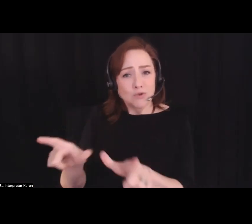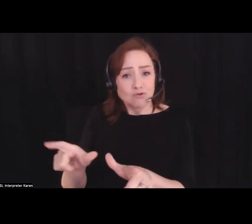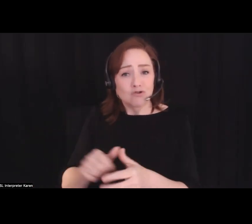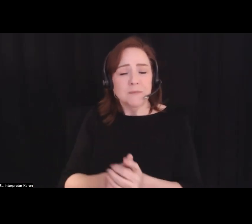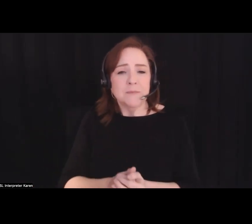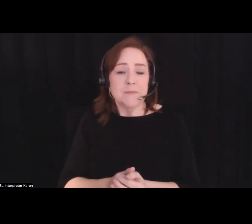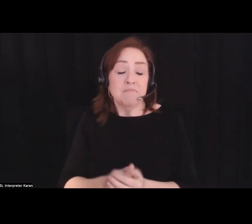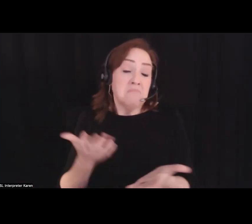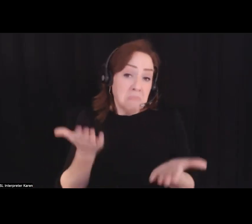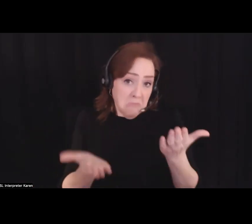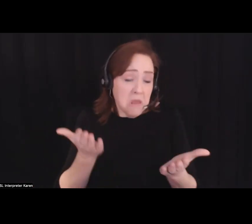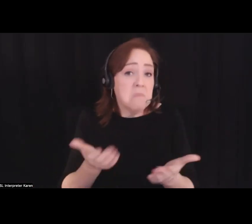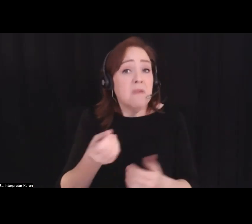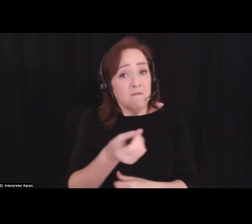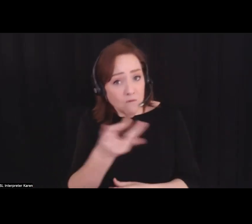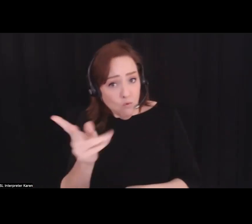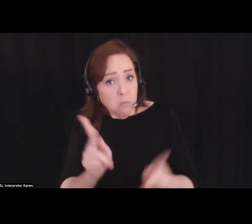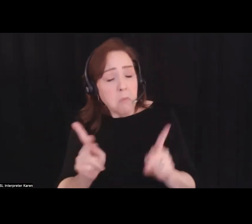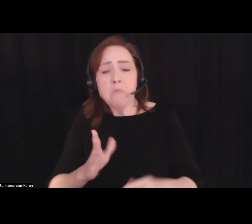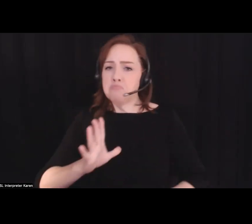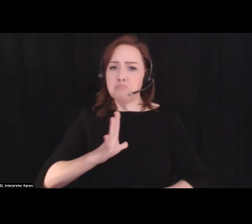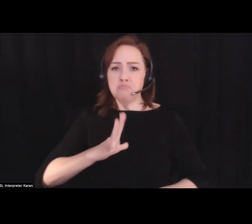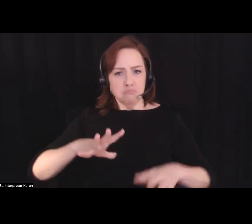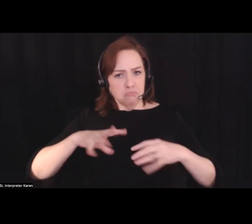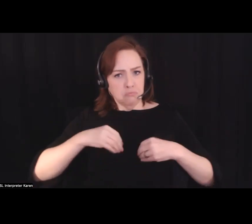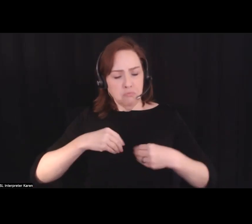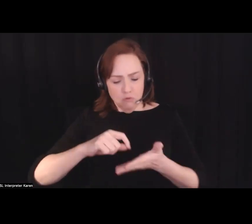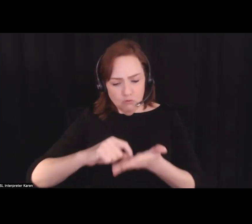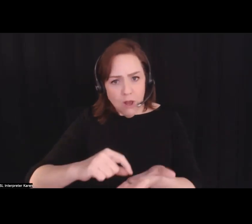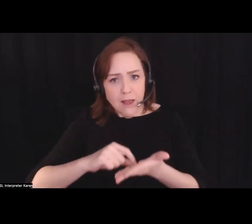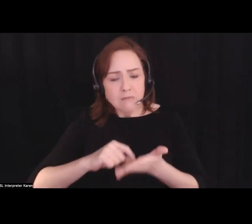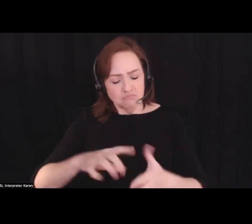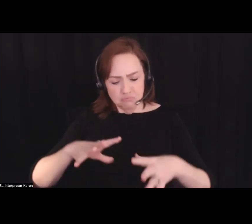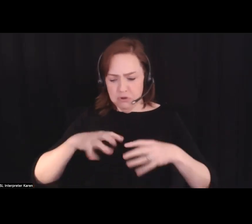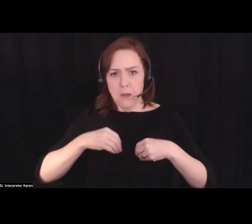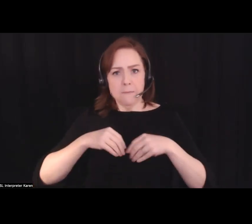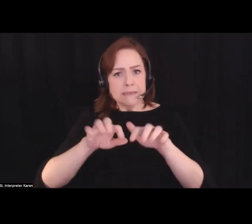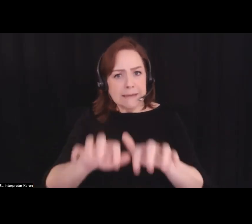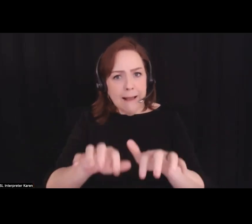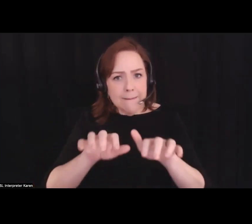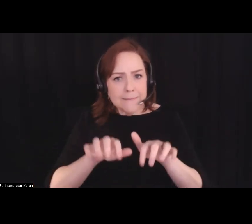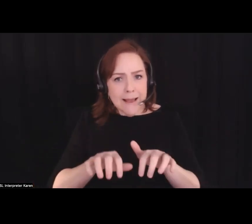few people who want you to write back and forth or who want you to type back and forth. um but that's